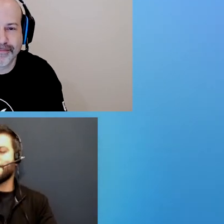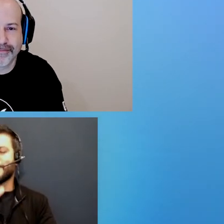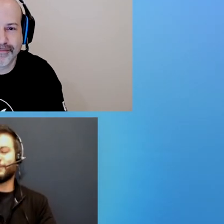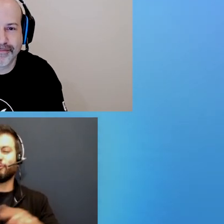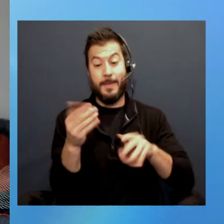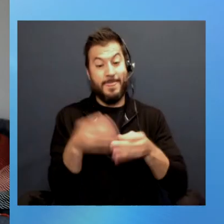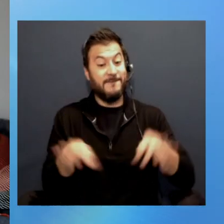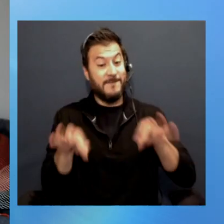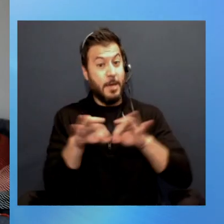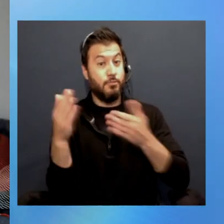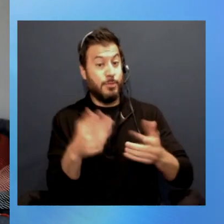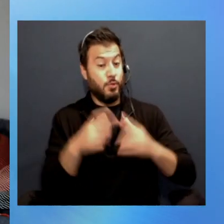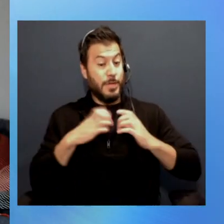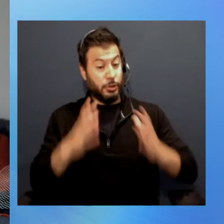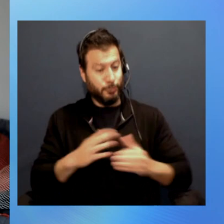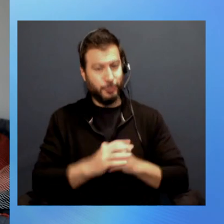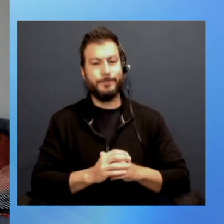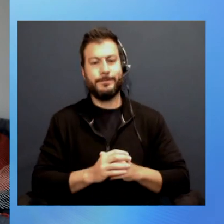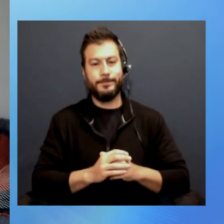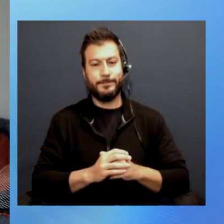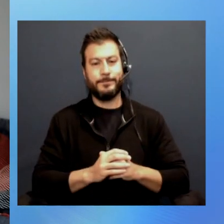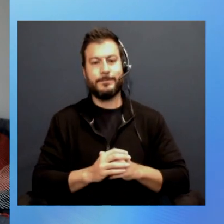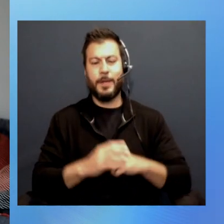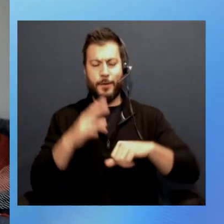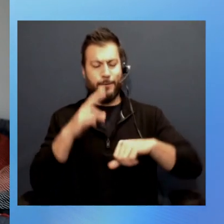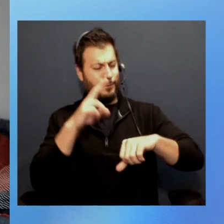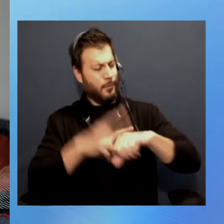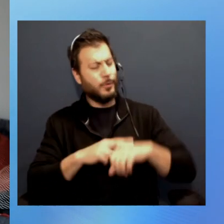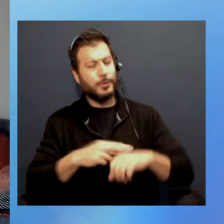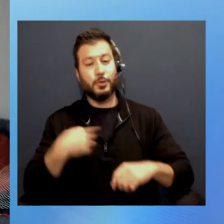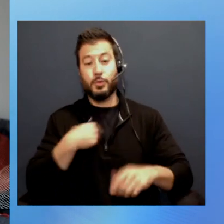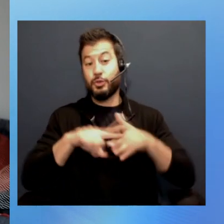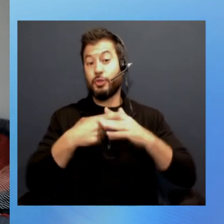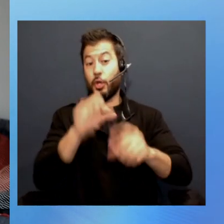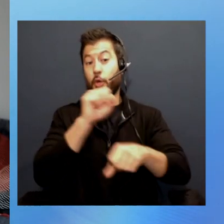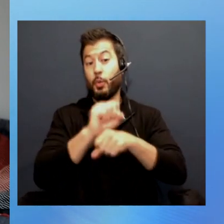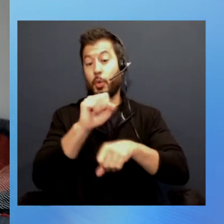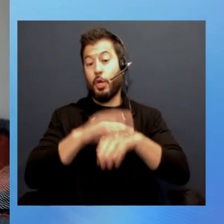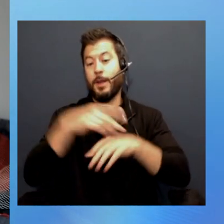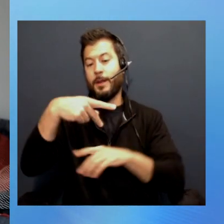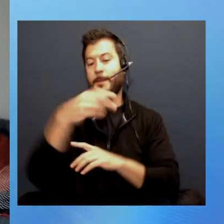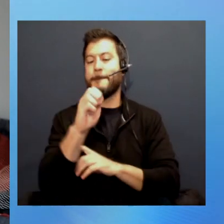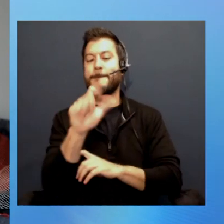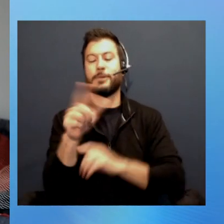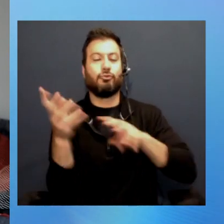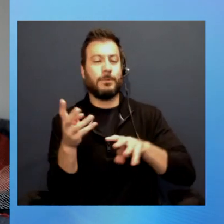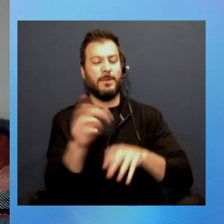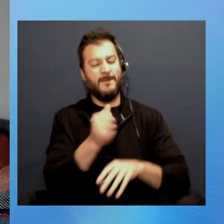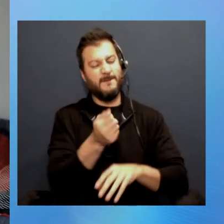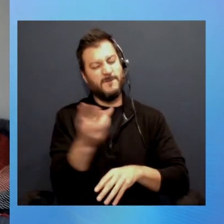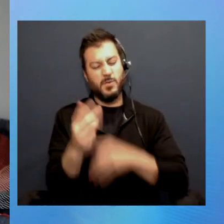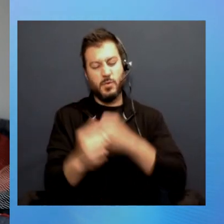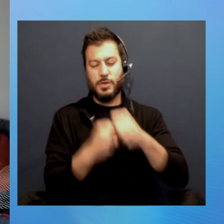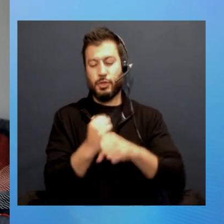that it brings to customers. Of course, yes. We started working on Pixel Streaming about a couple of years ago